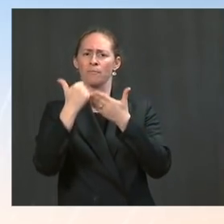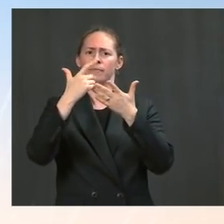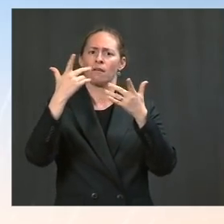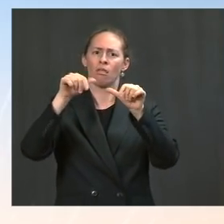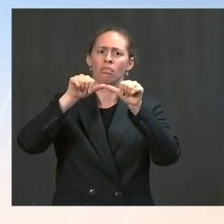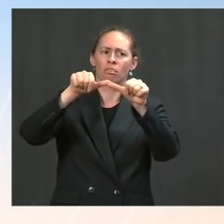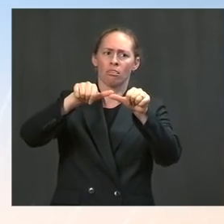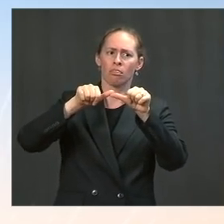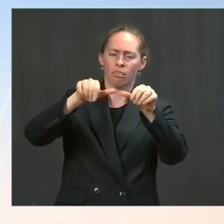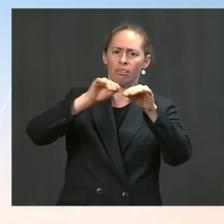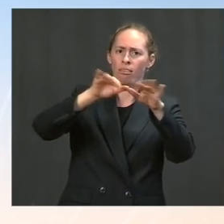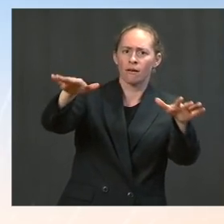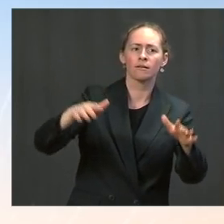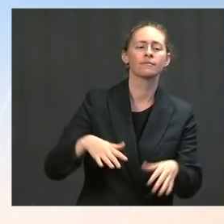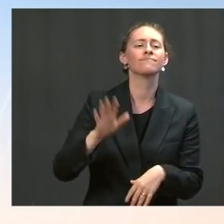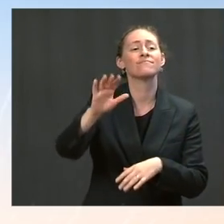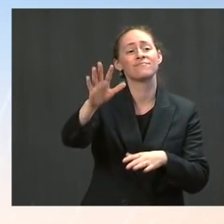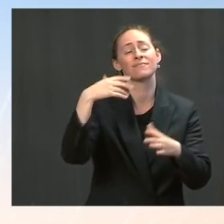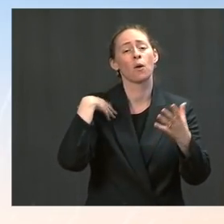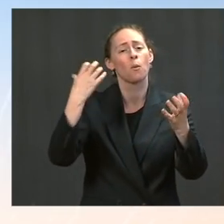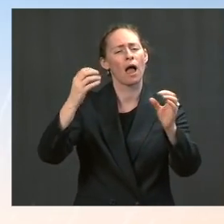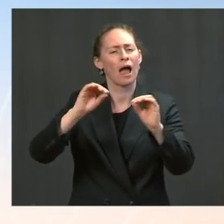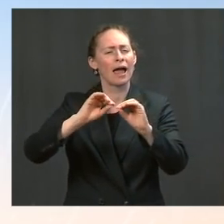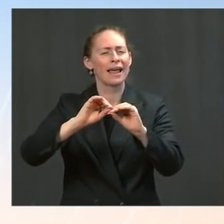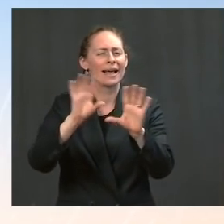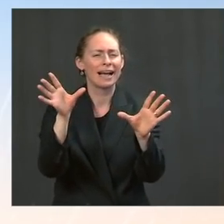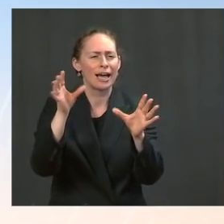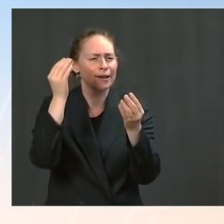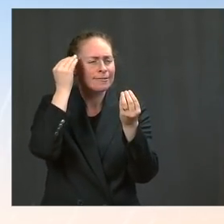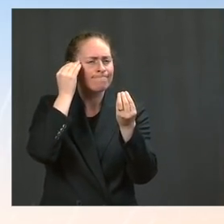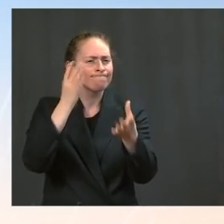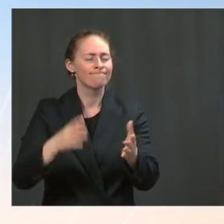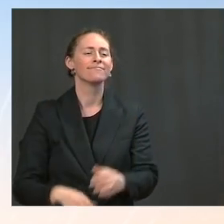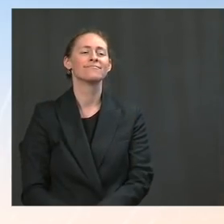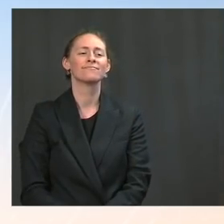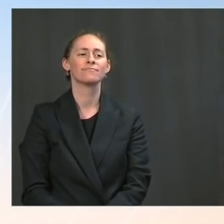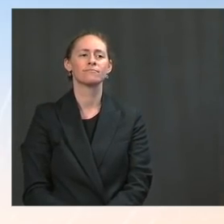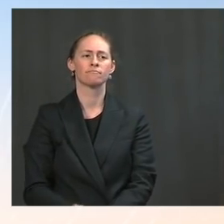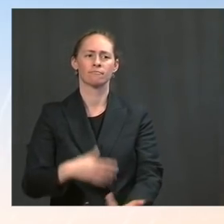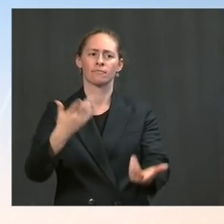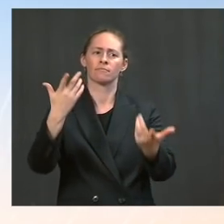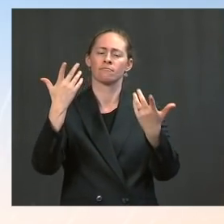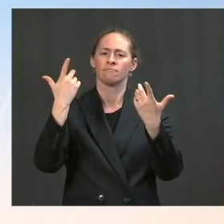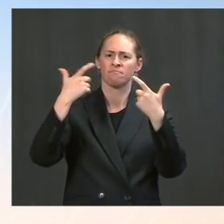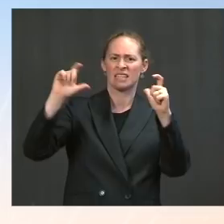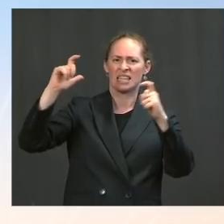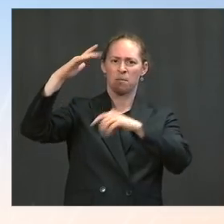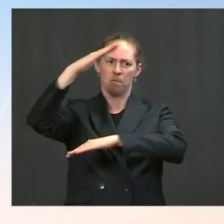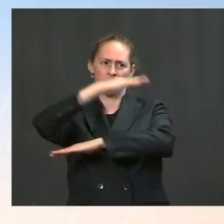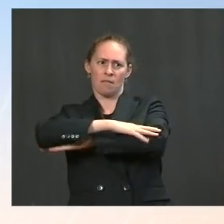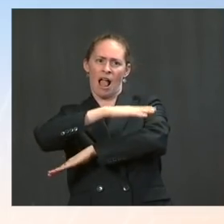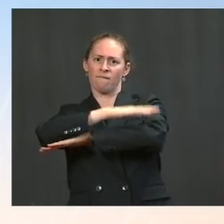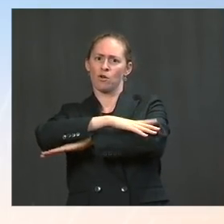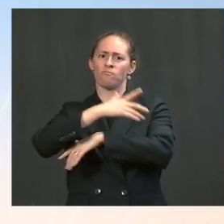Any decision about platform usage and who should be on the platform is orchestrated